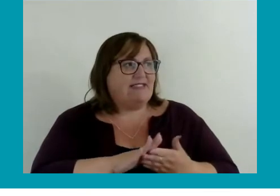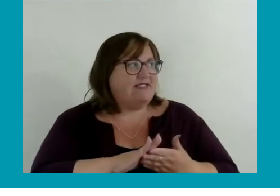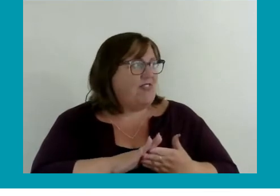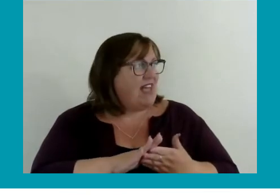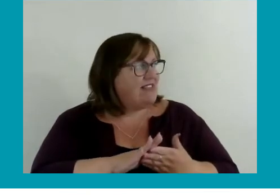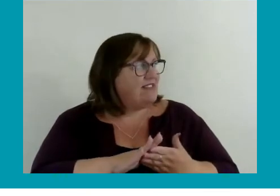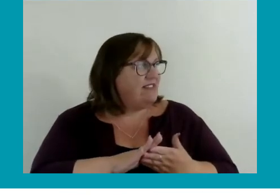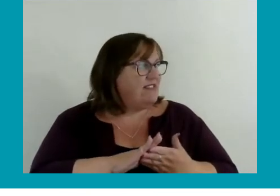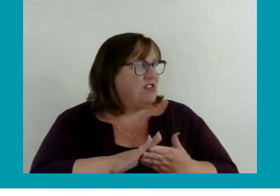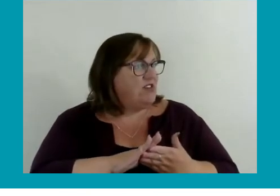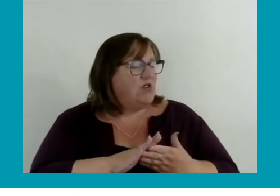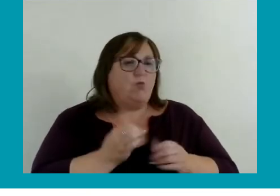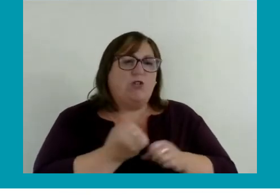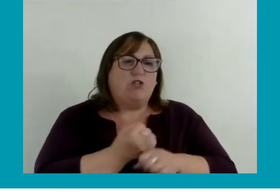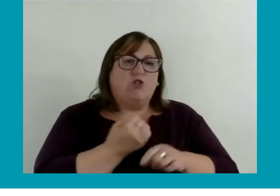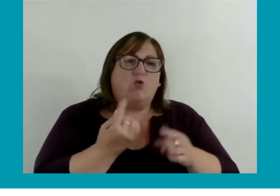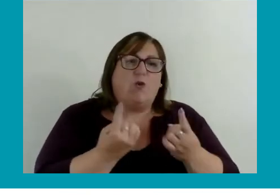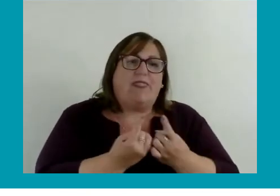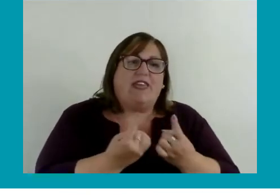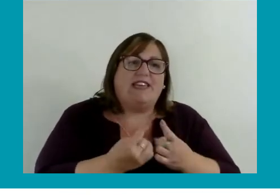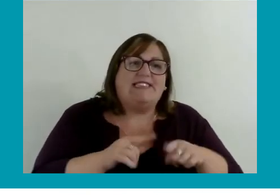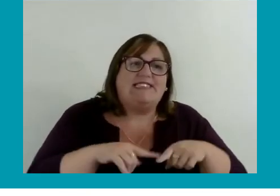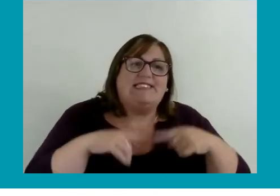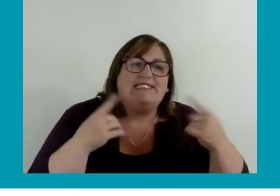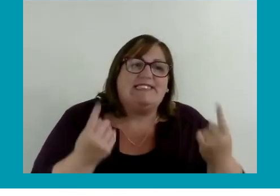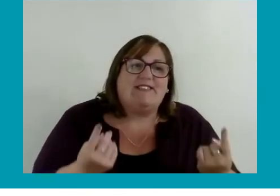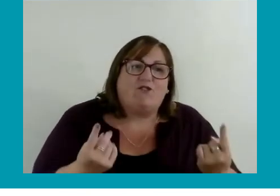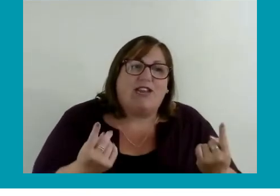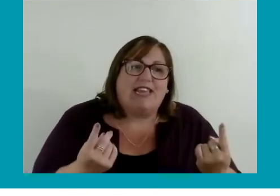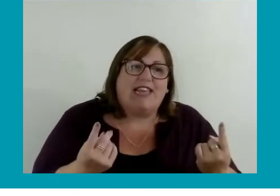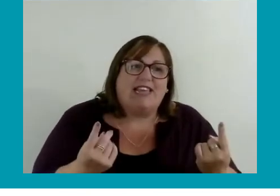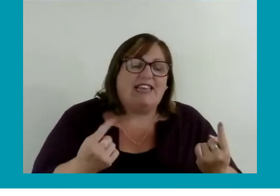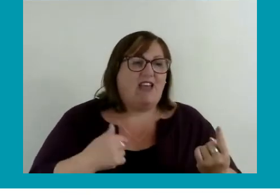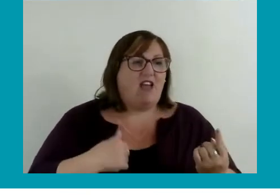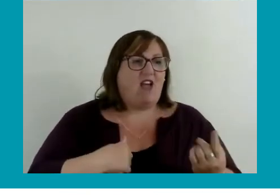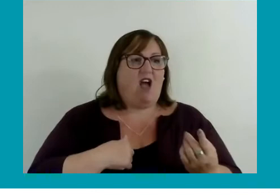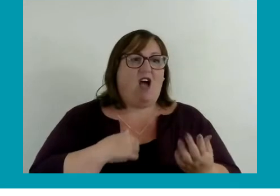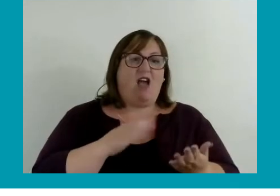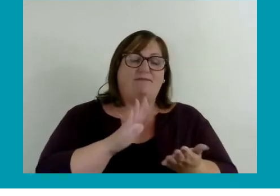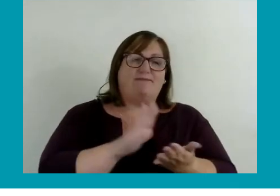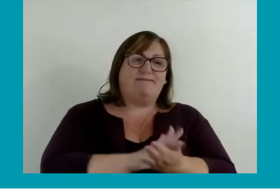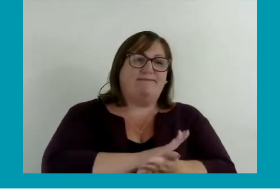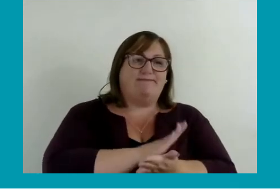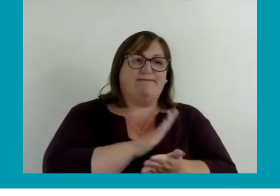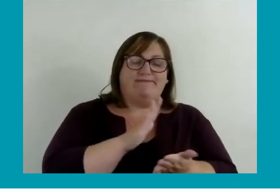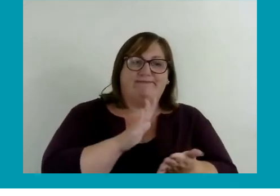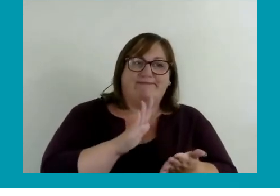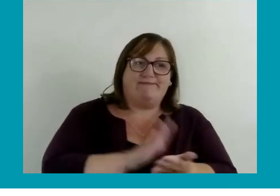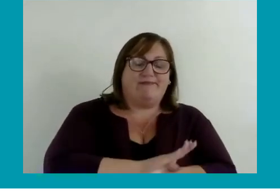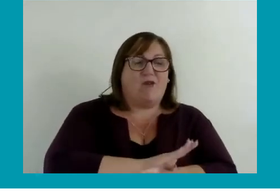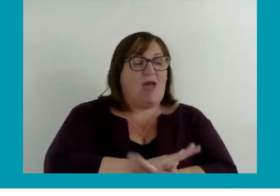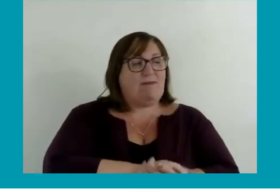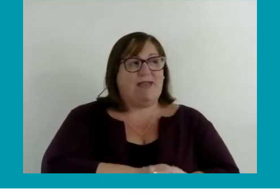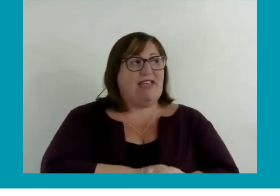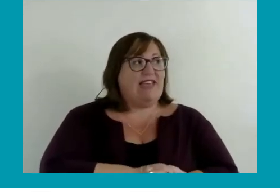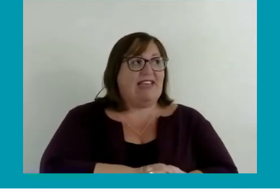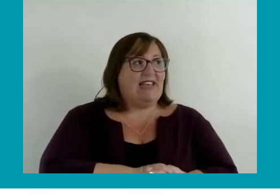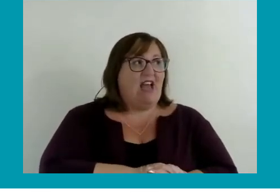and it's i'm still so thrilled that i mean i've spent the whole of lockdown or the whole of covid